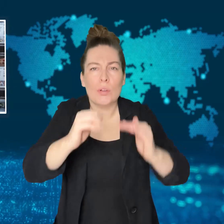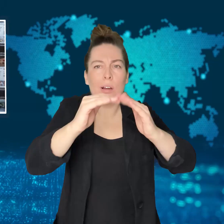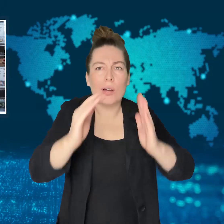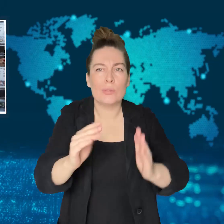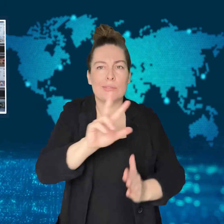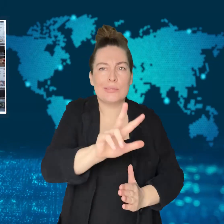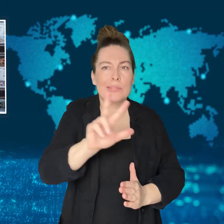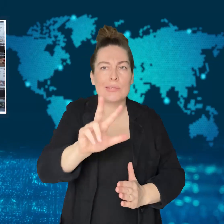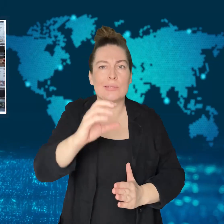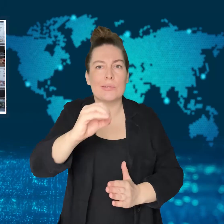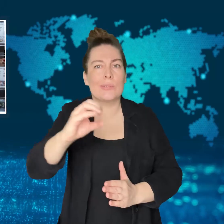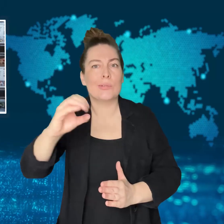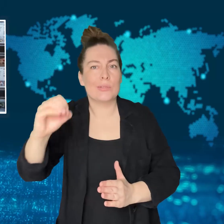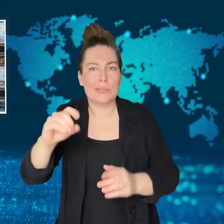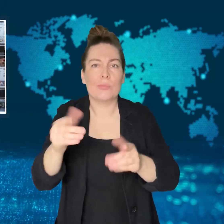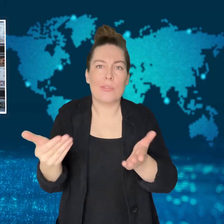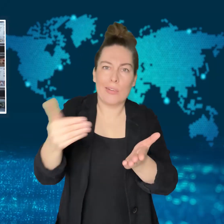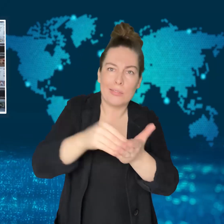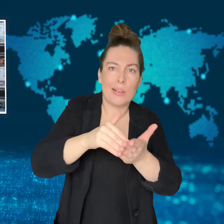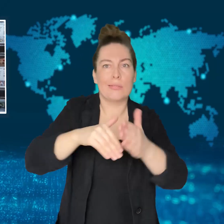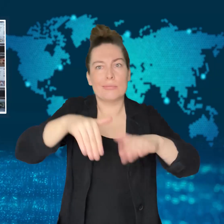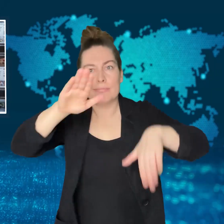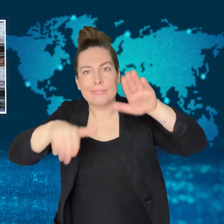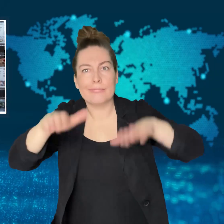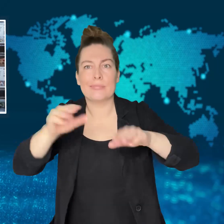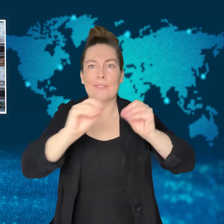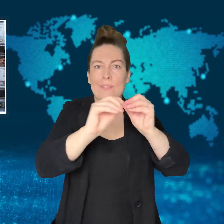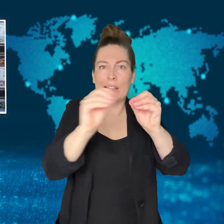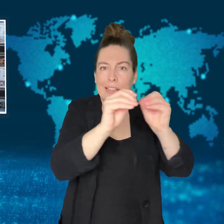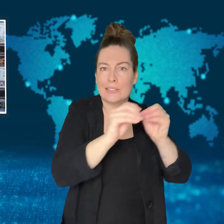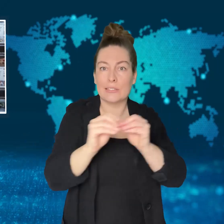Another proposal is that landlords